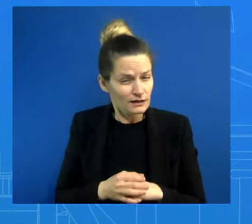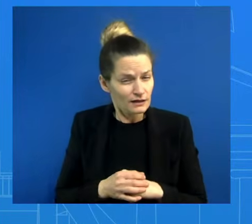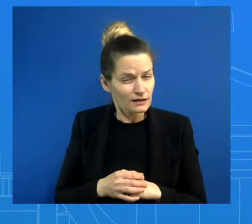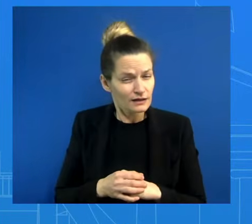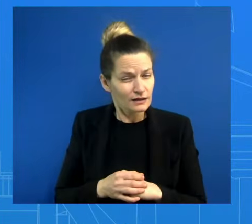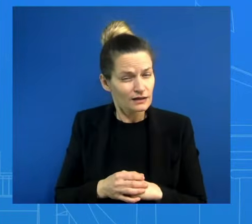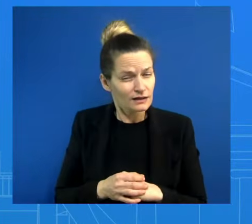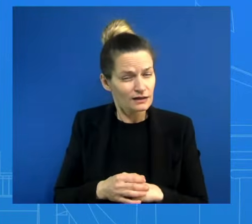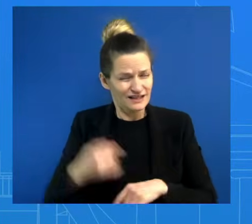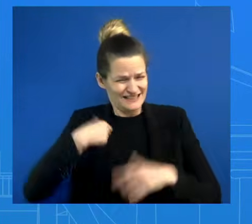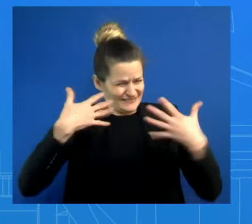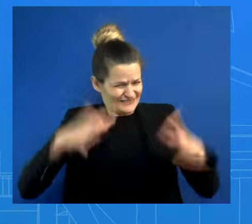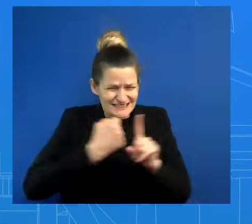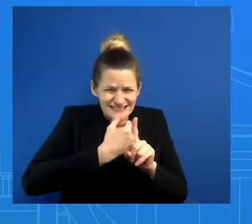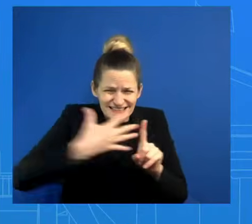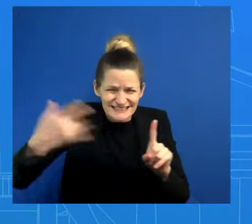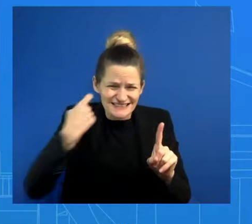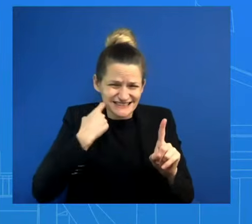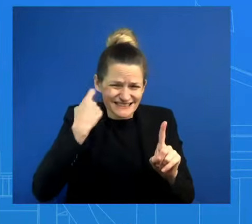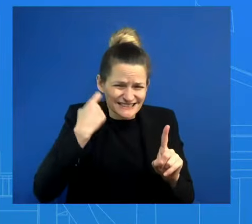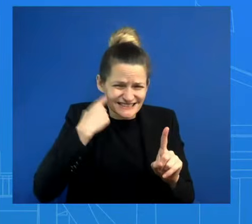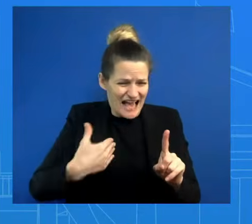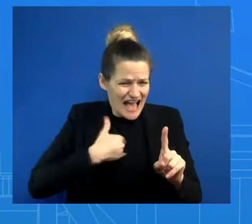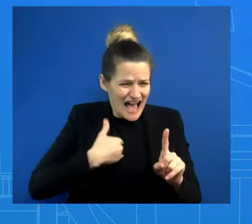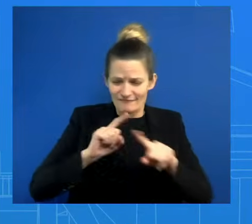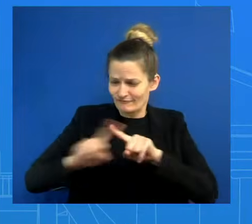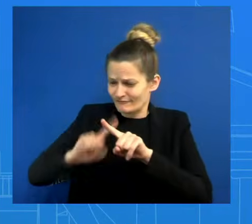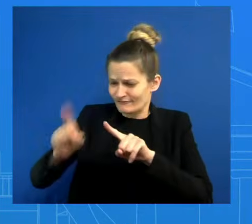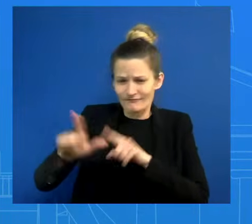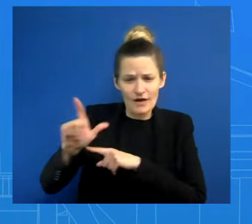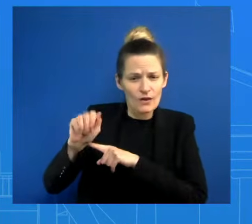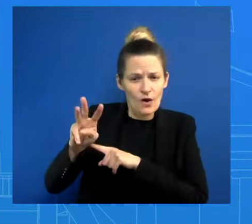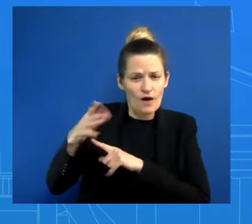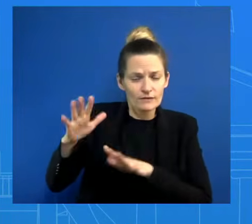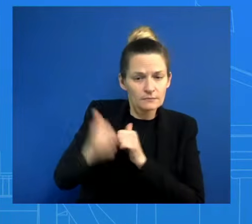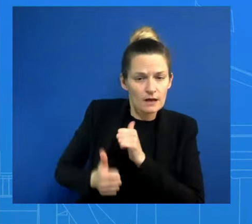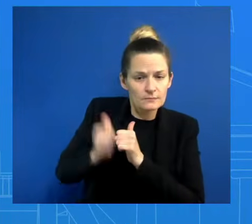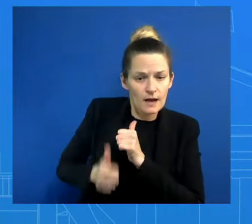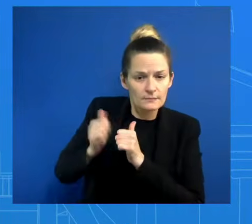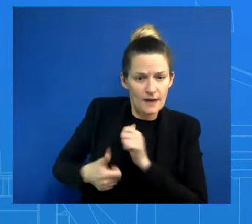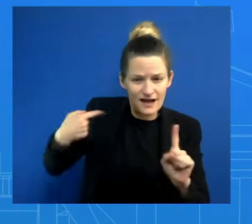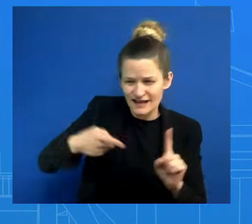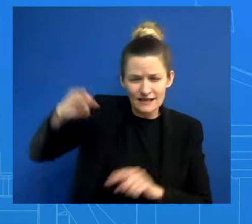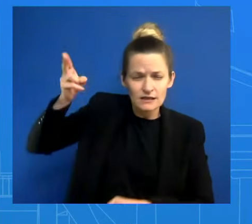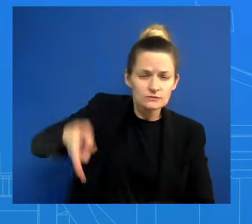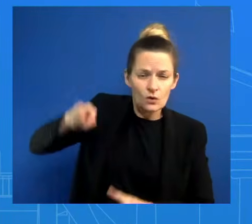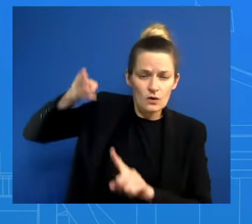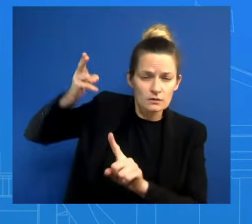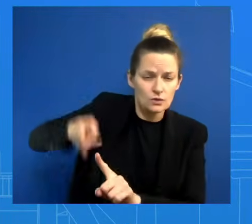historic pieces of legislation that we have been able to get done, and she has played a key role in that.